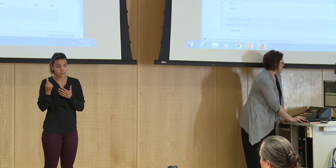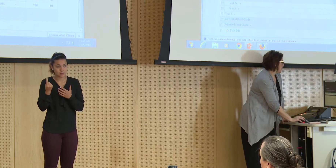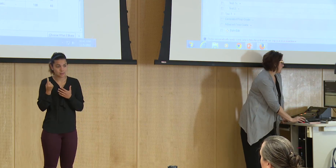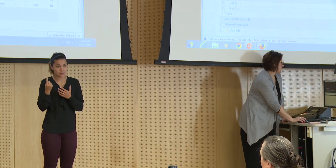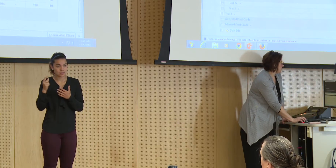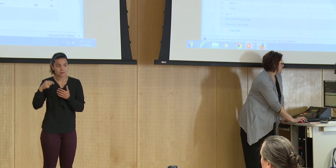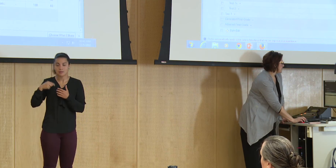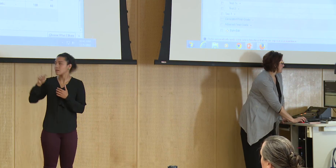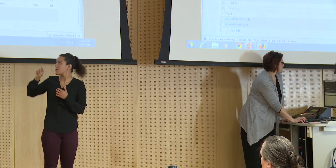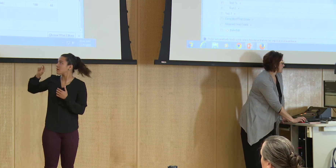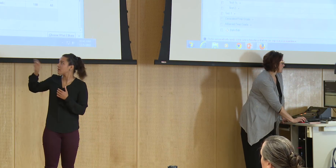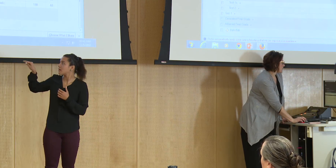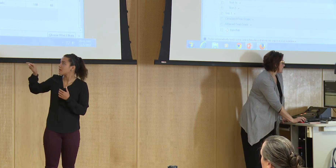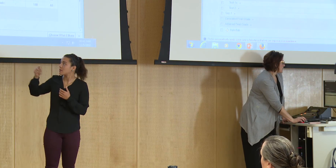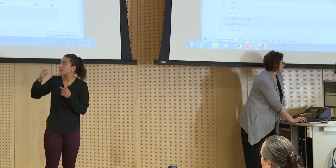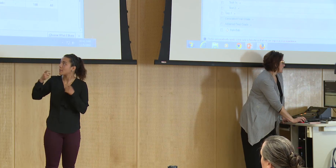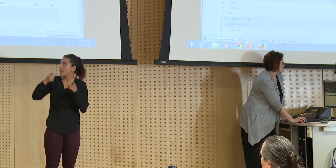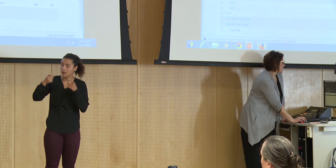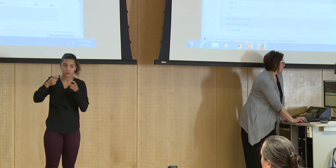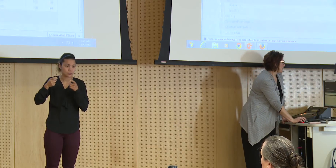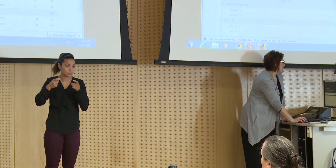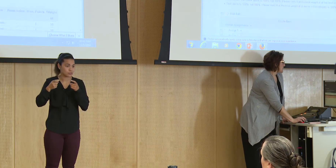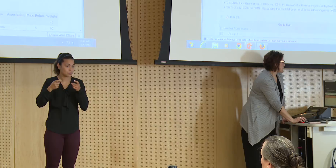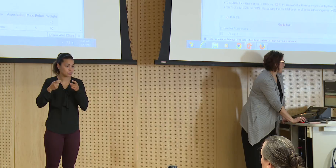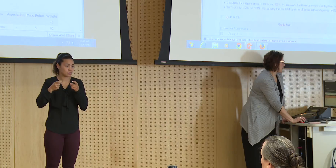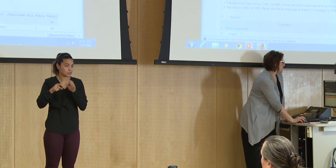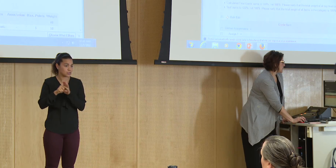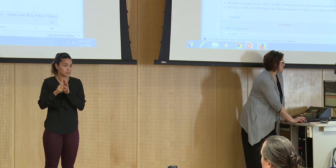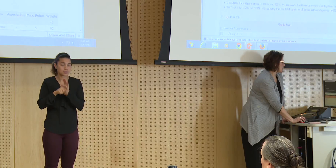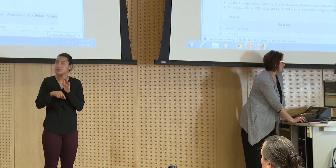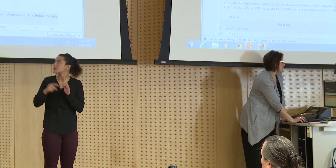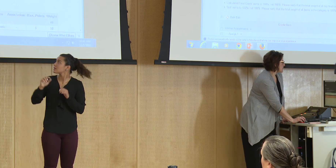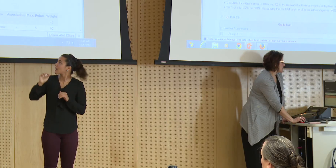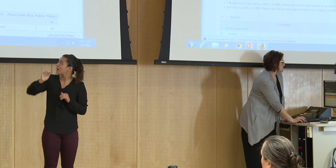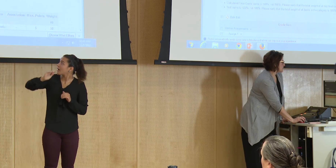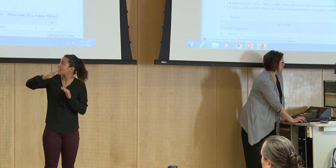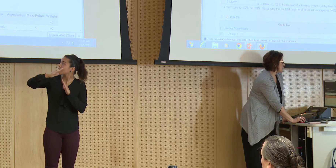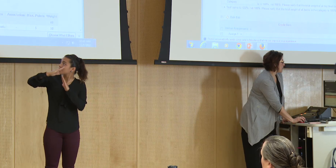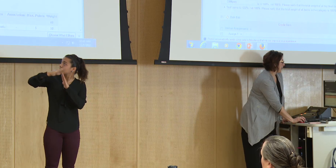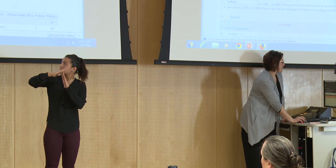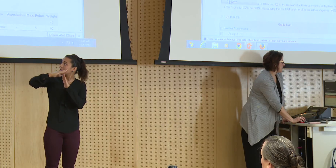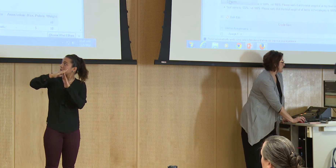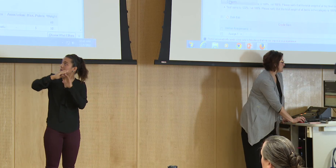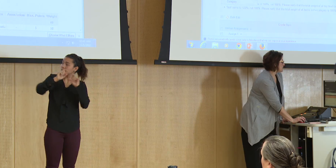Up at the top here, next to where you add items,